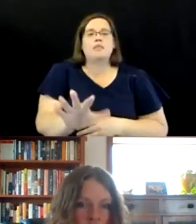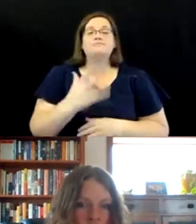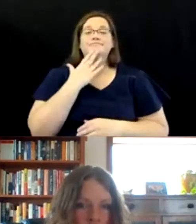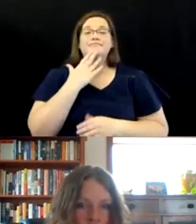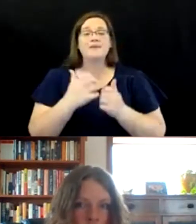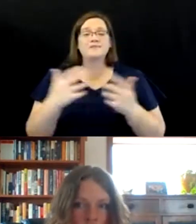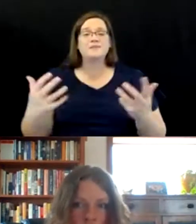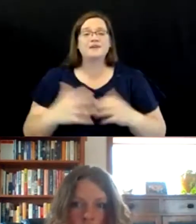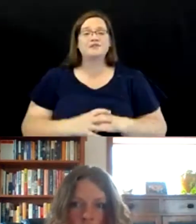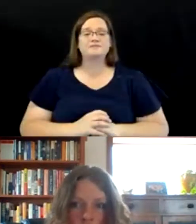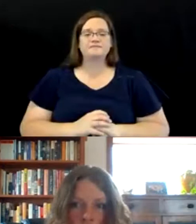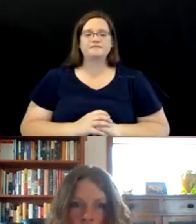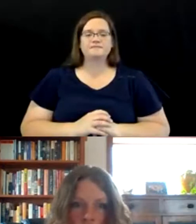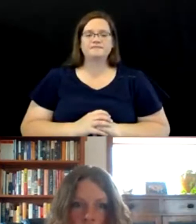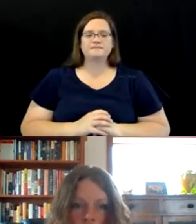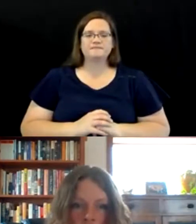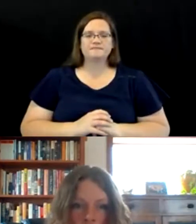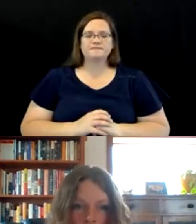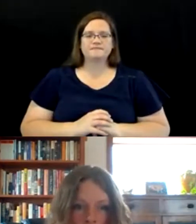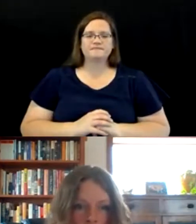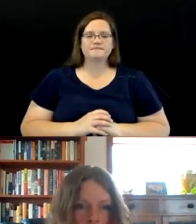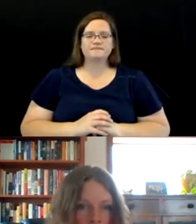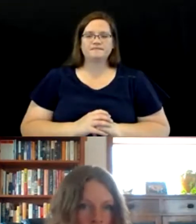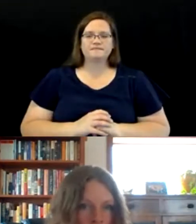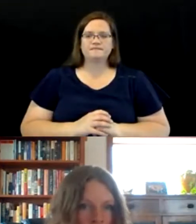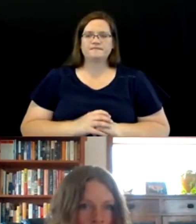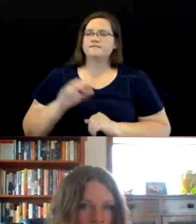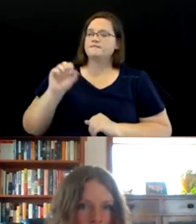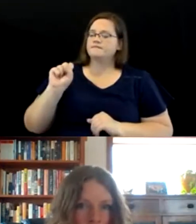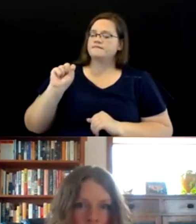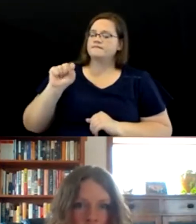Stefanie: This is Stefanie. Katharine, do you have